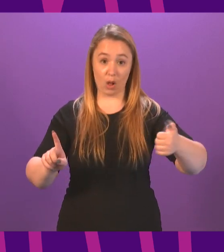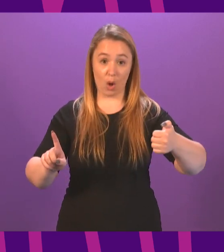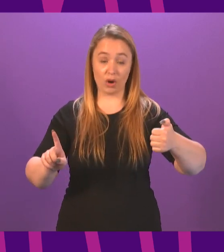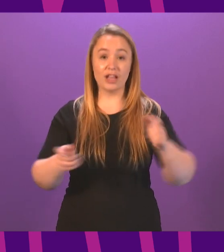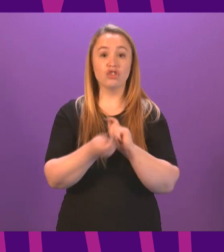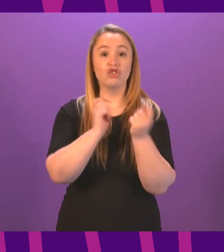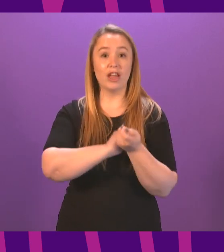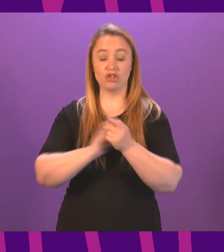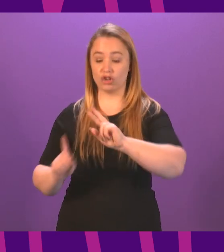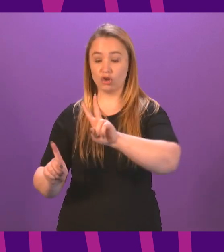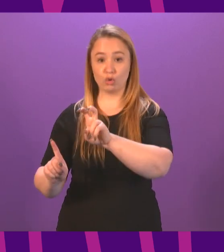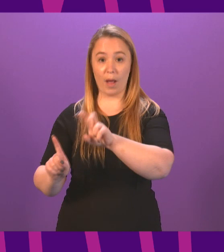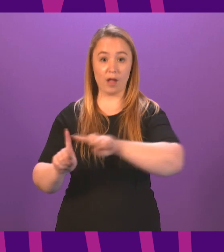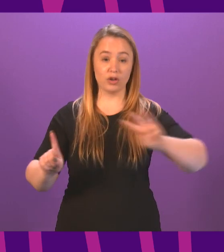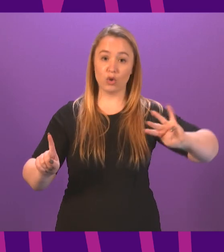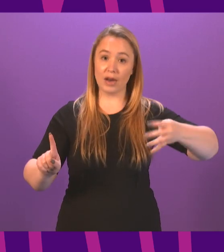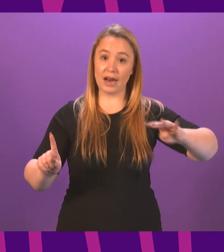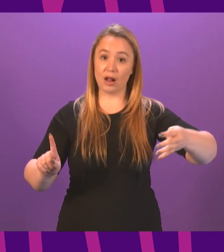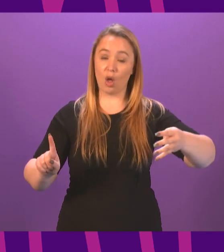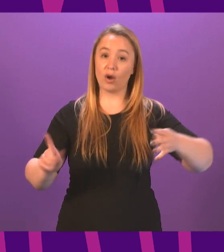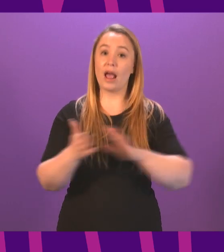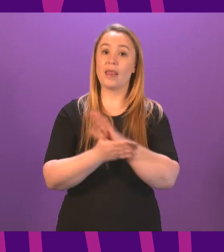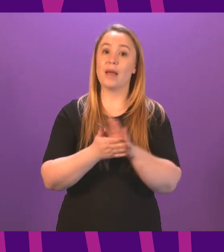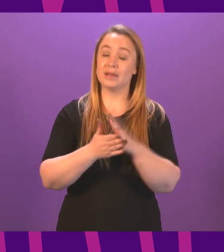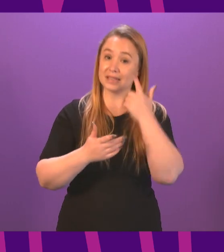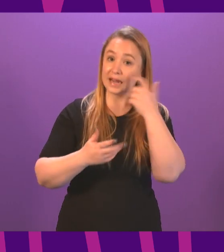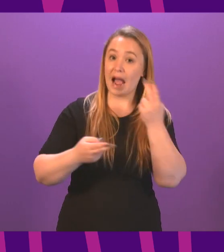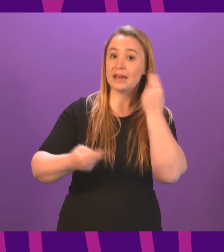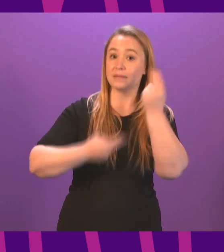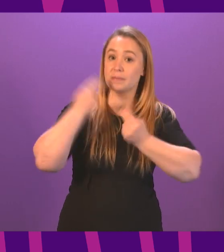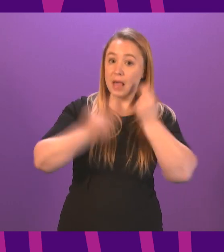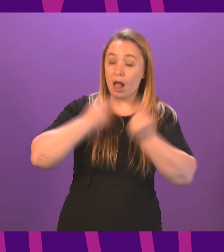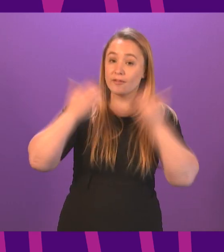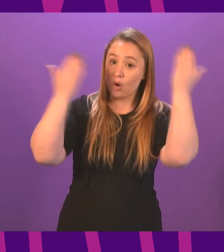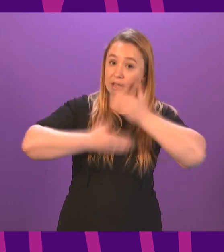enable two evening meal services. That small change could prevent half of the projected